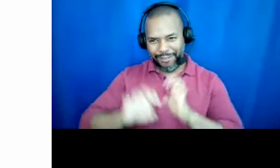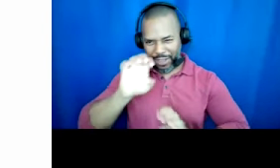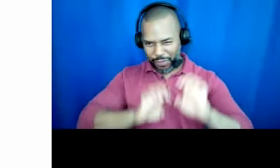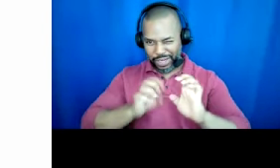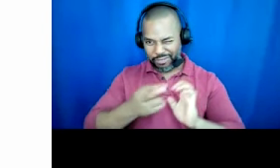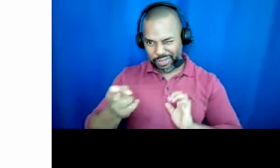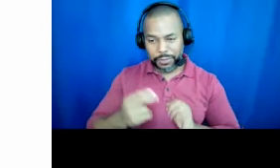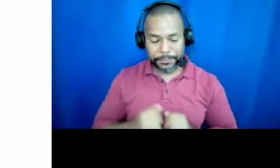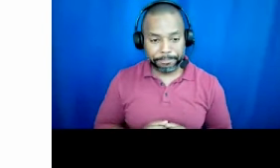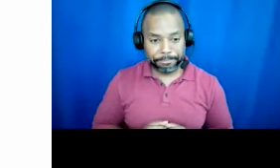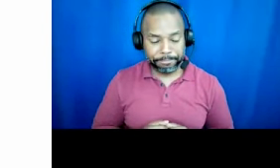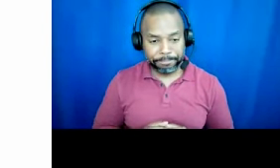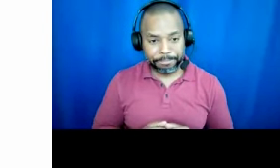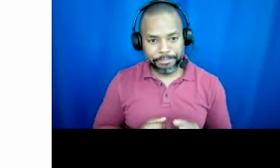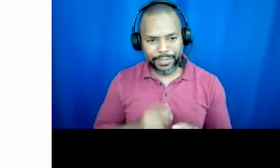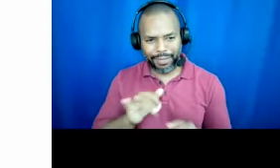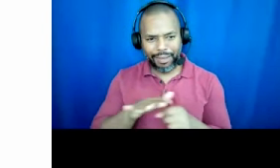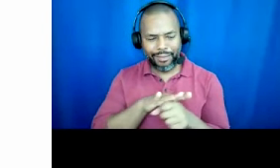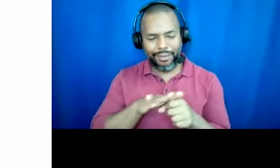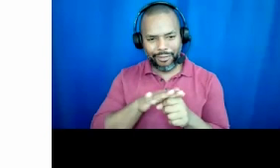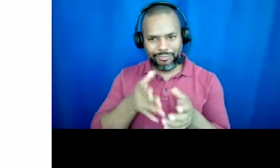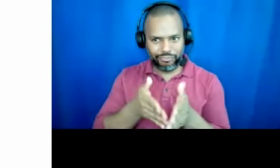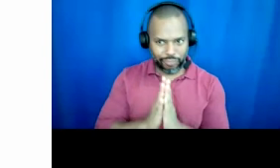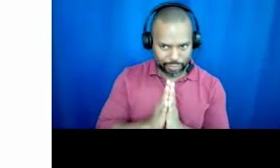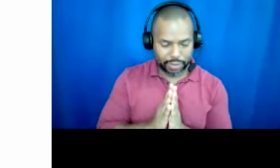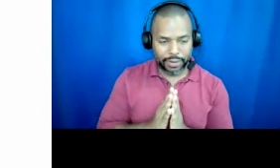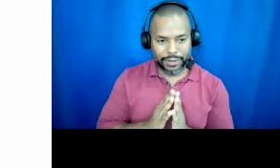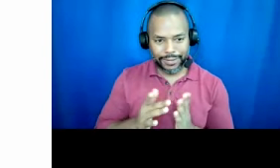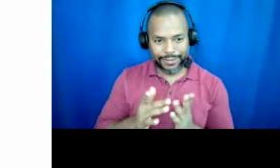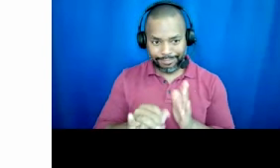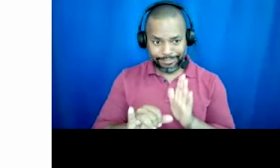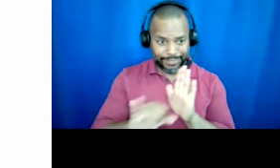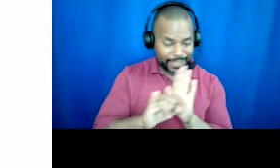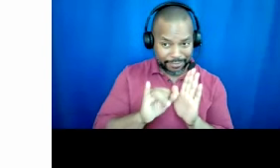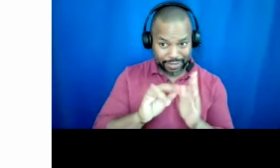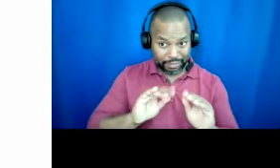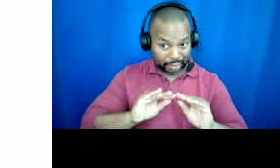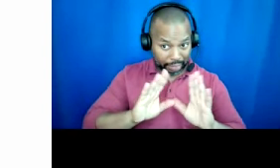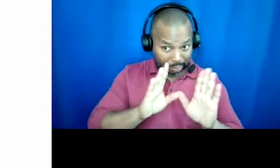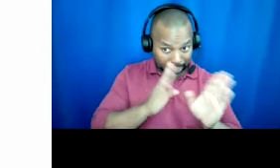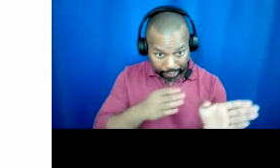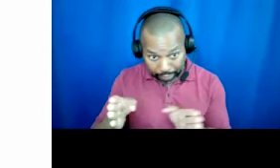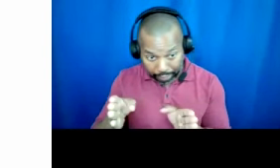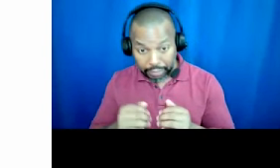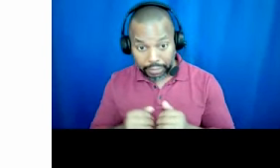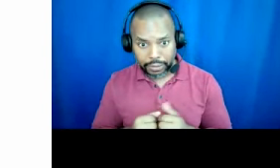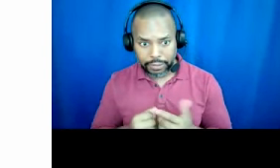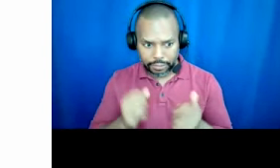request identify a clear plan to determine the impact of the resource allocation?